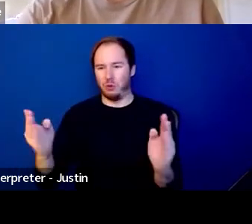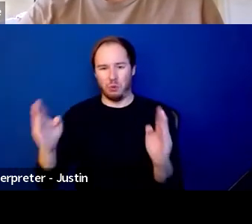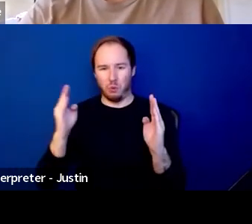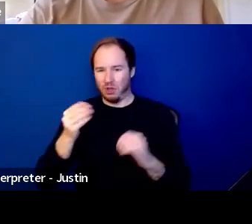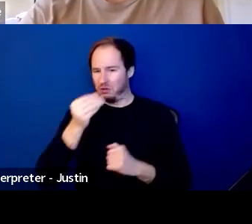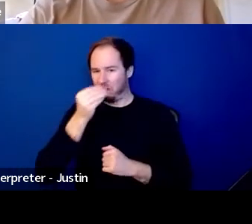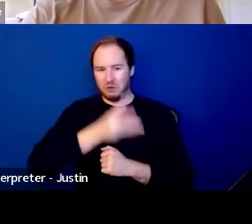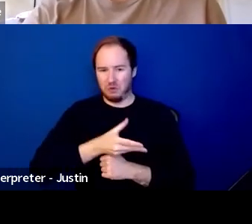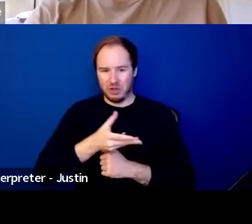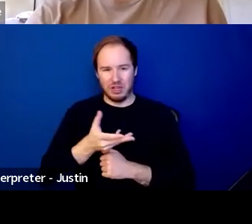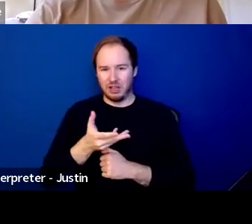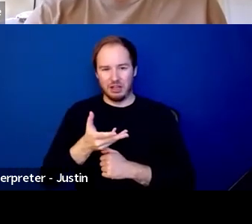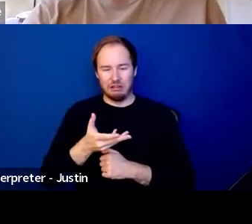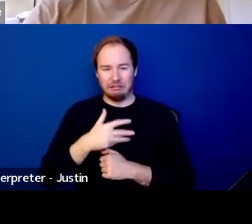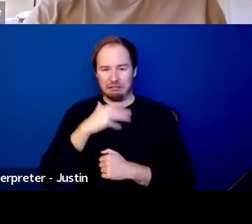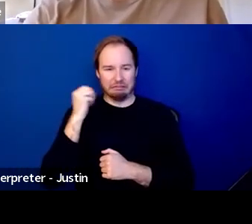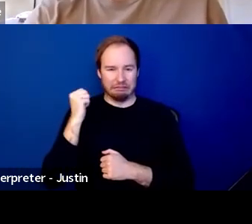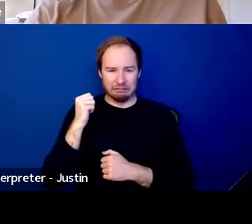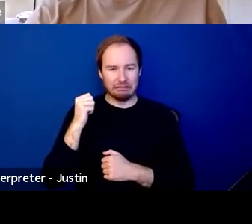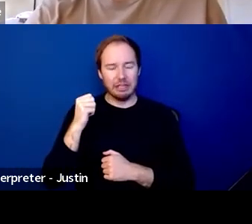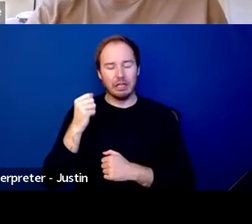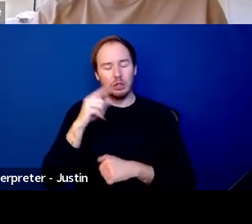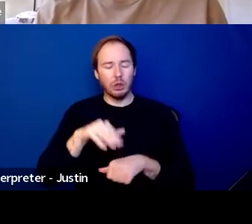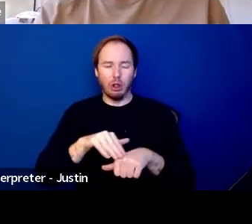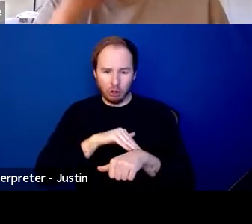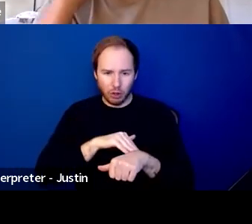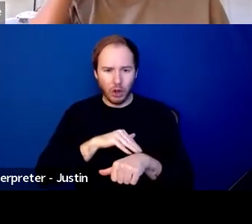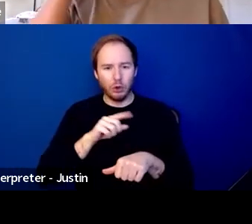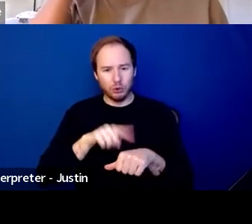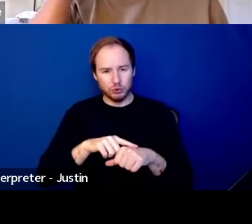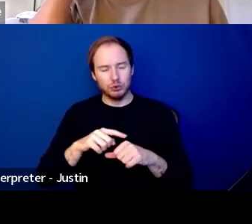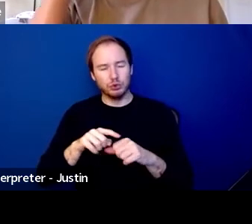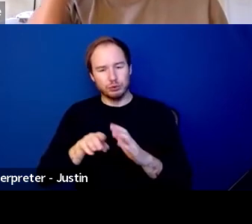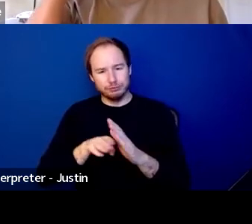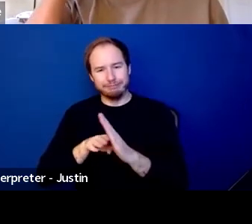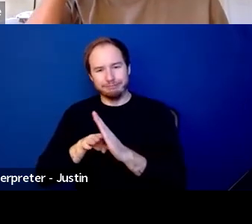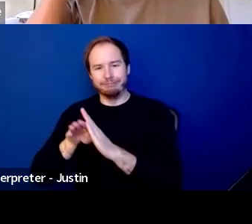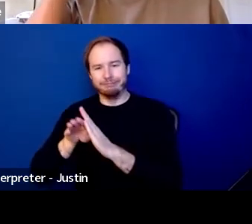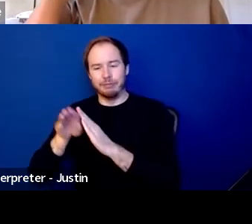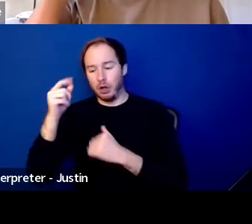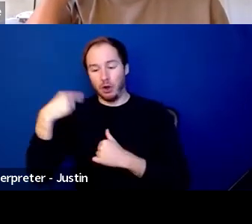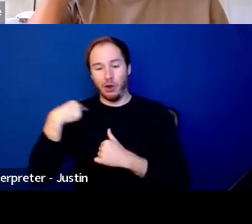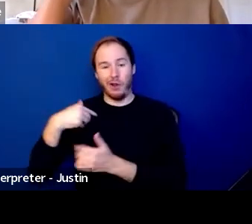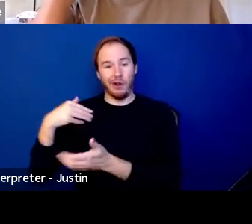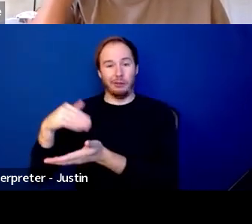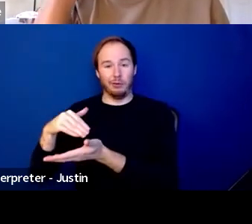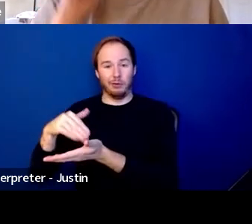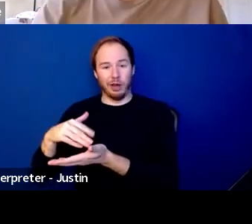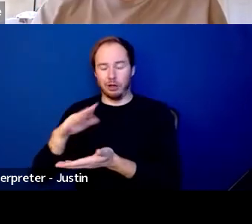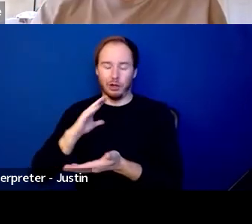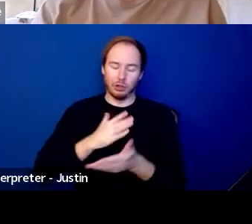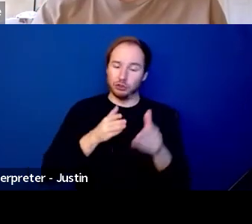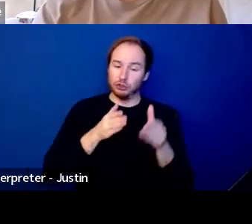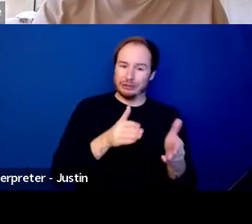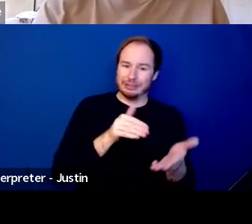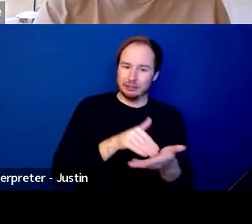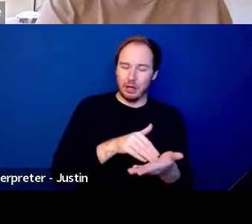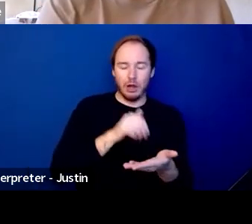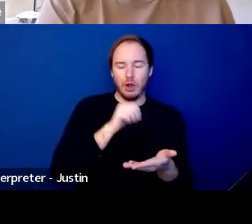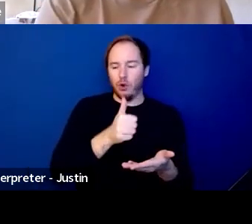And so it's a slow process, but our providers never just, like the street medicine providers never just stop staying,